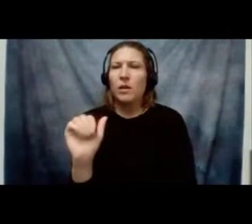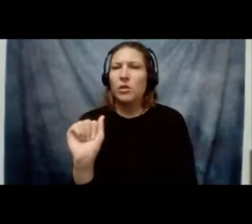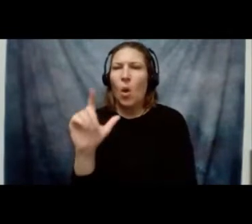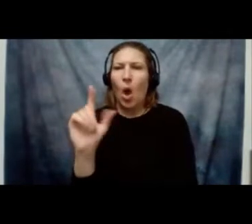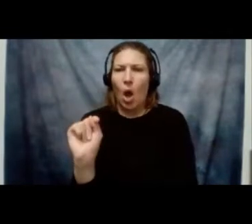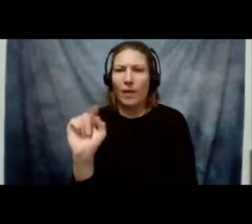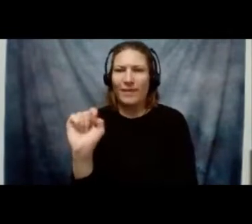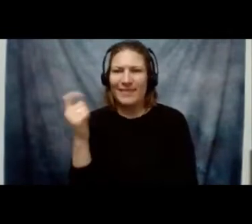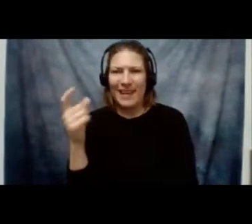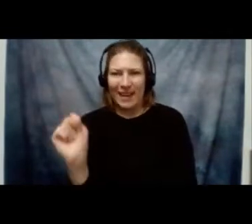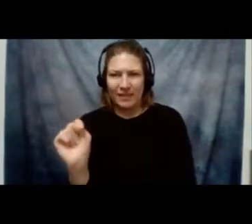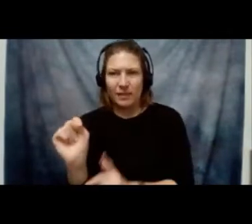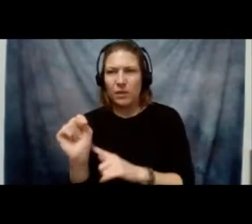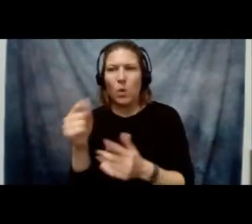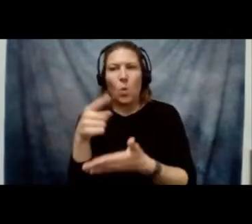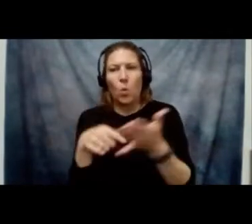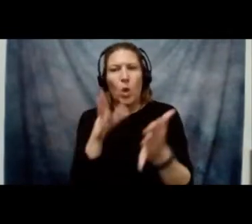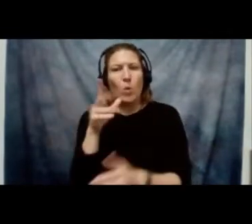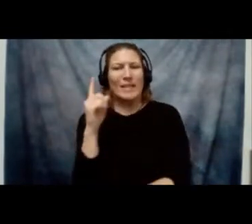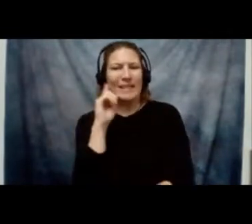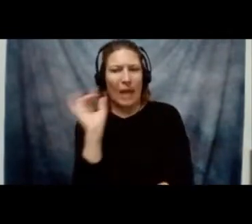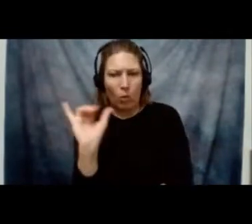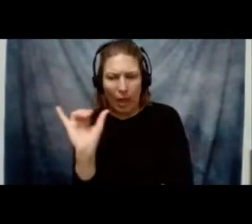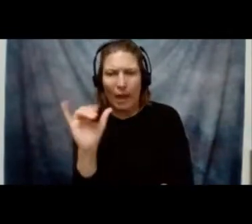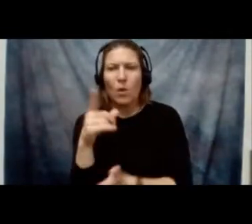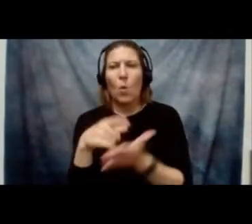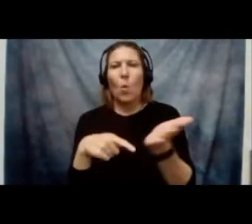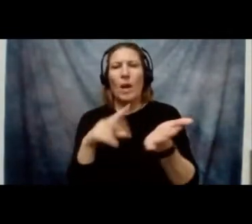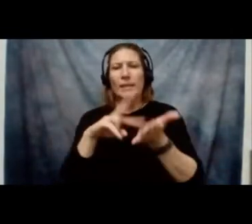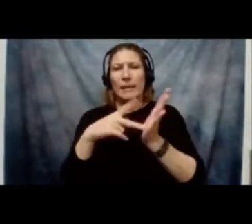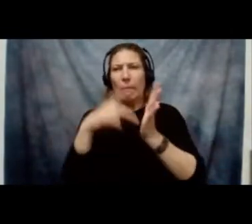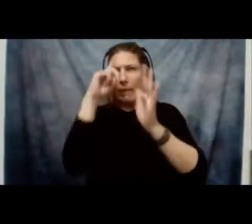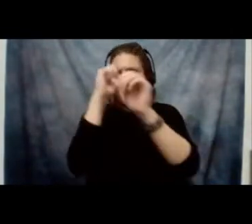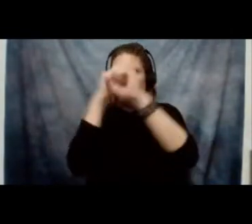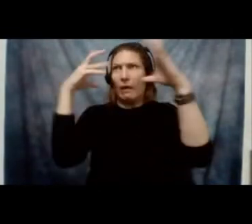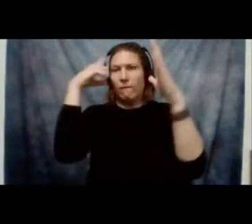content or just mark it as decorative so that it doesn't show up for for something you can't see it